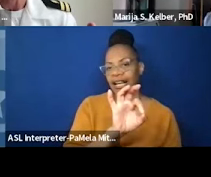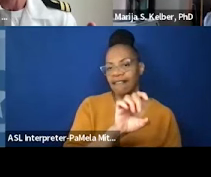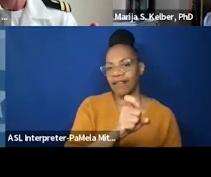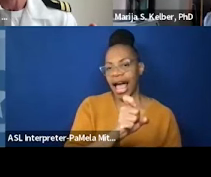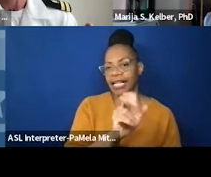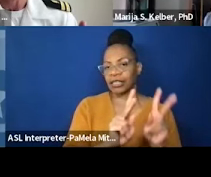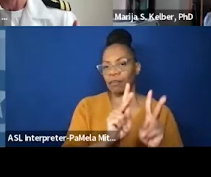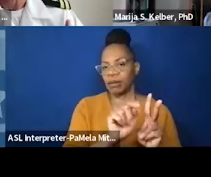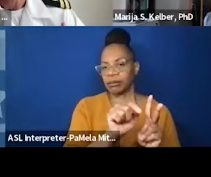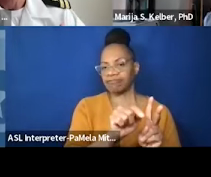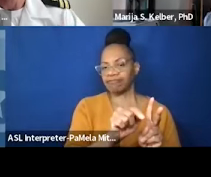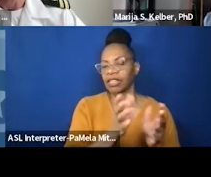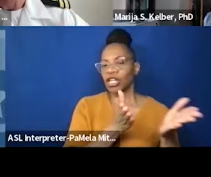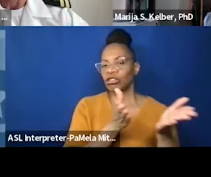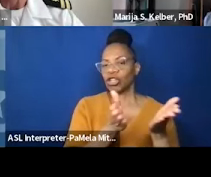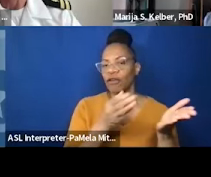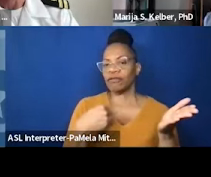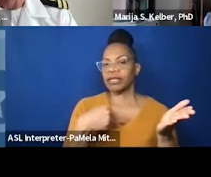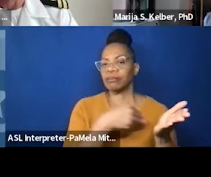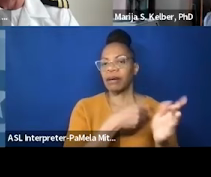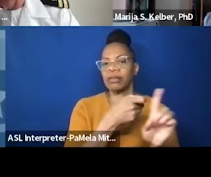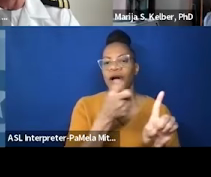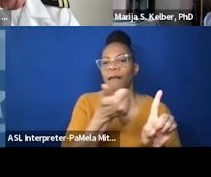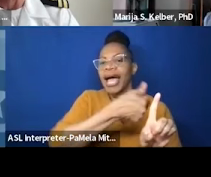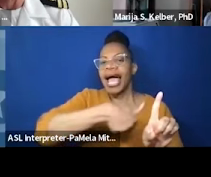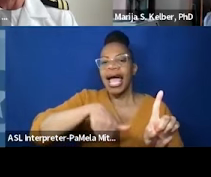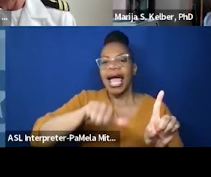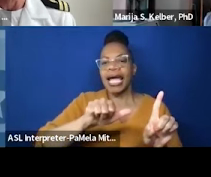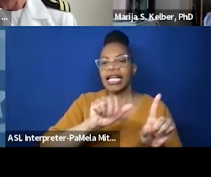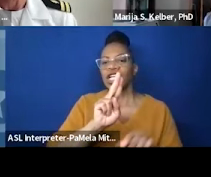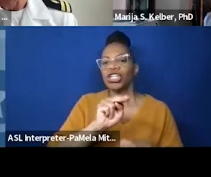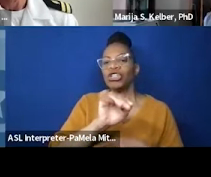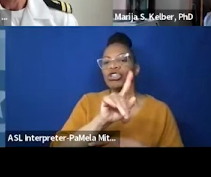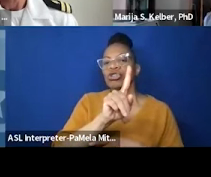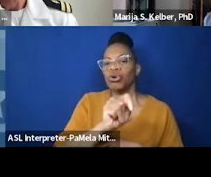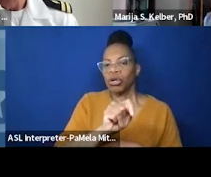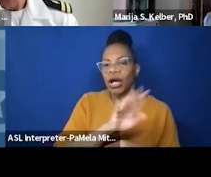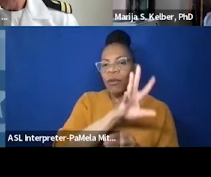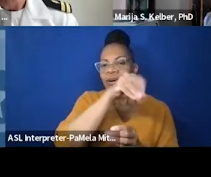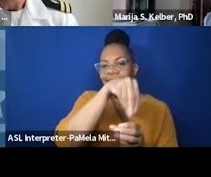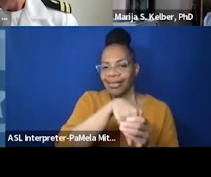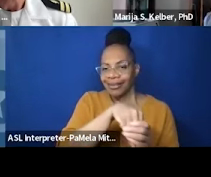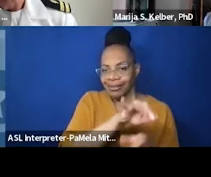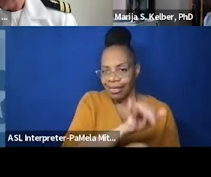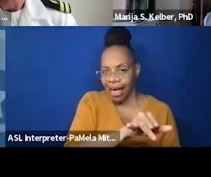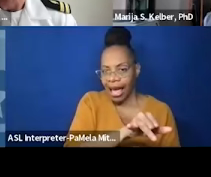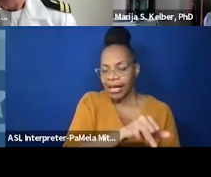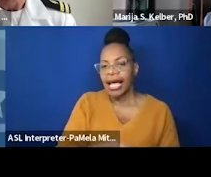and they serve service members from any command or any unit within that installation. And then there are the embedded MFLCs